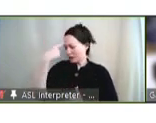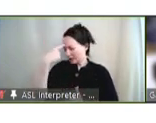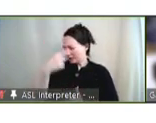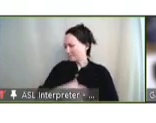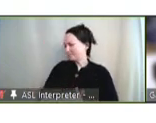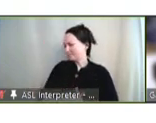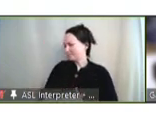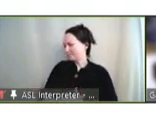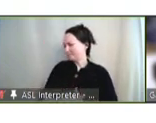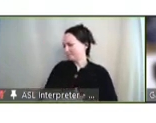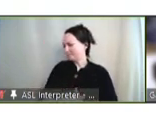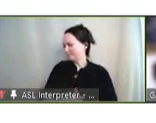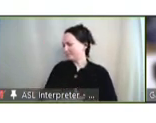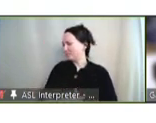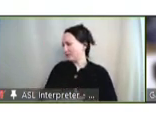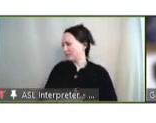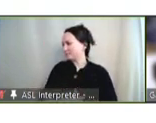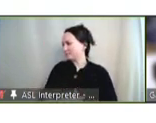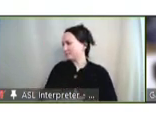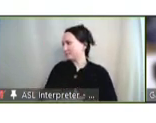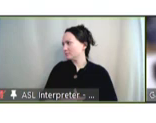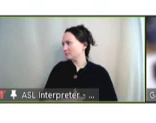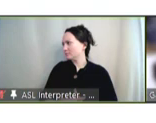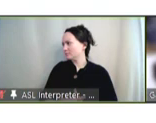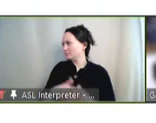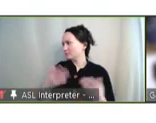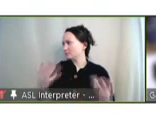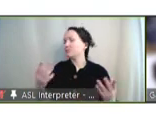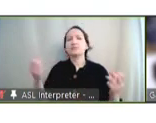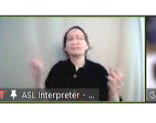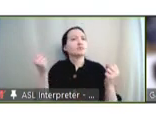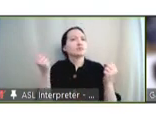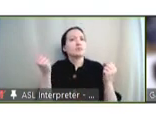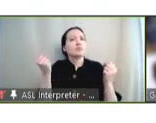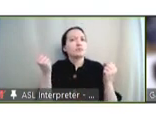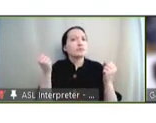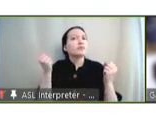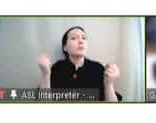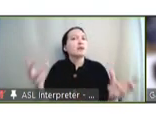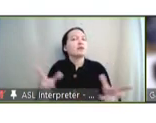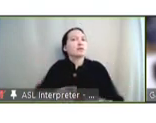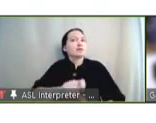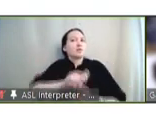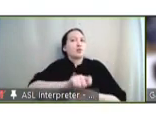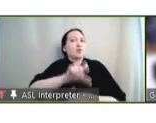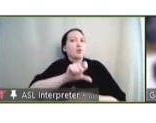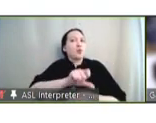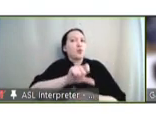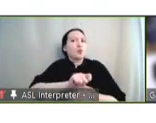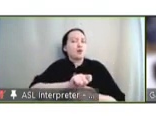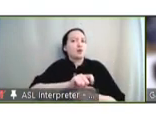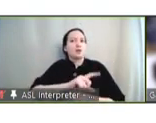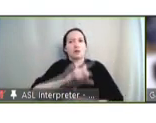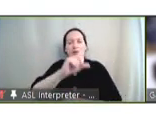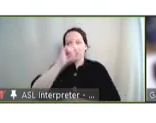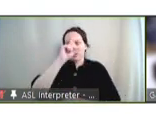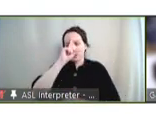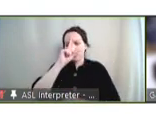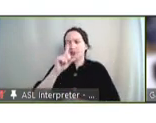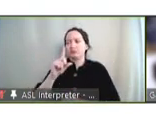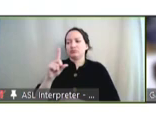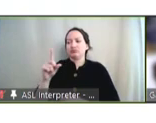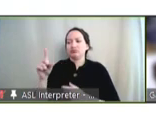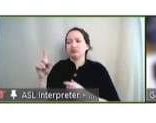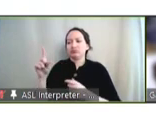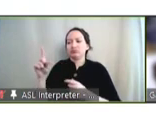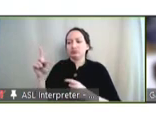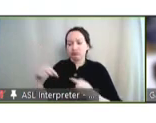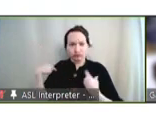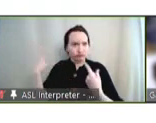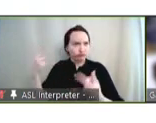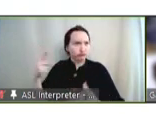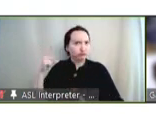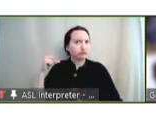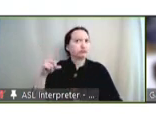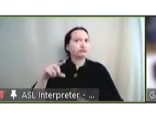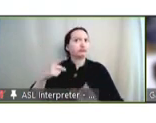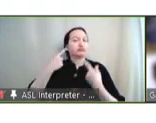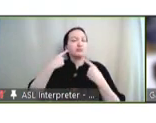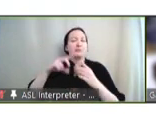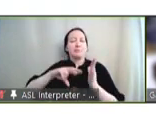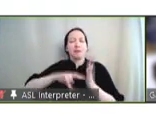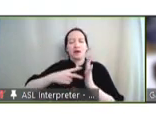the, many, a lot of the work that I think has been done that has, where you have agreements between